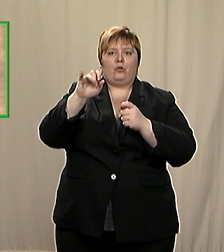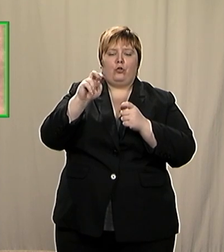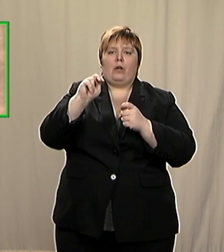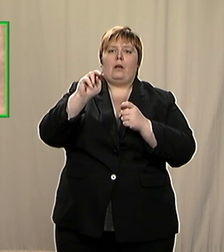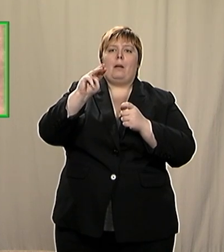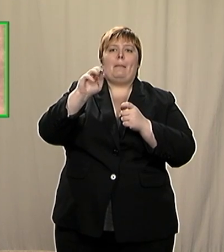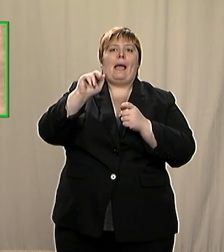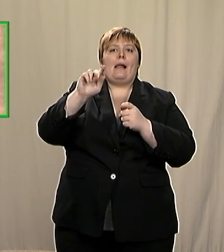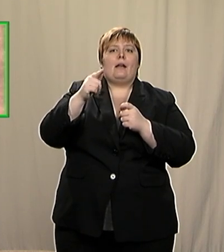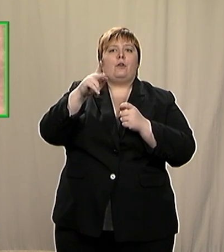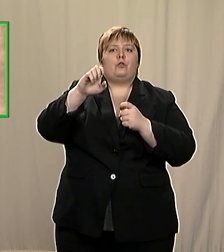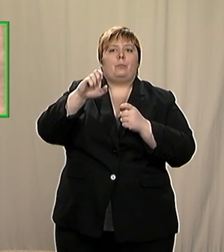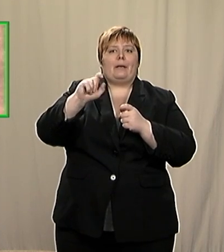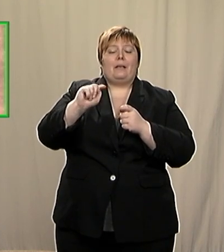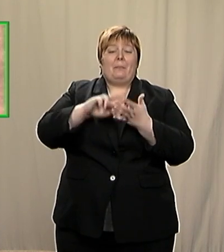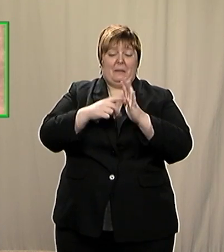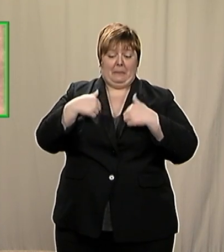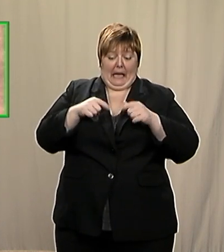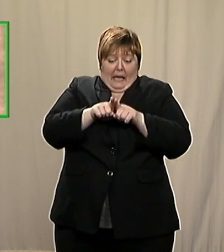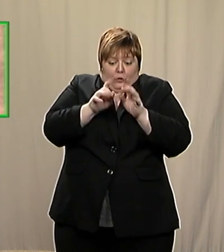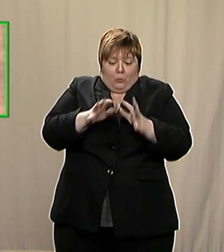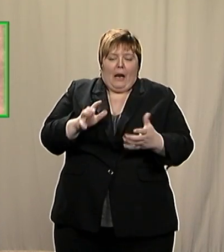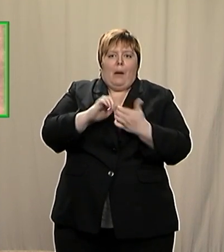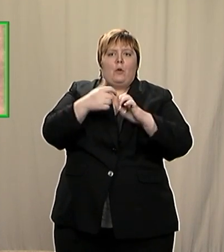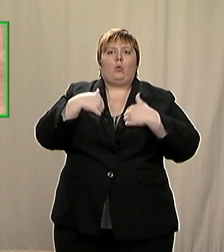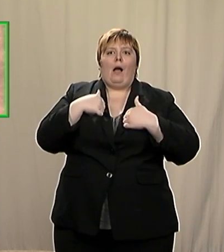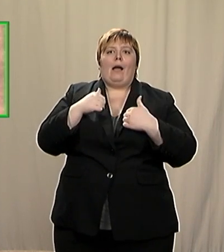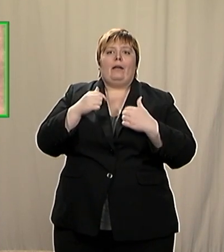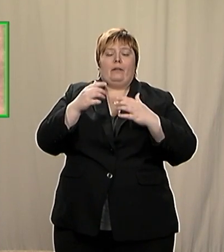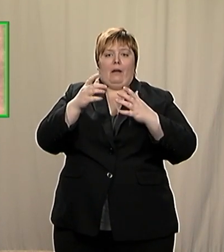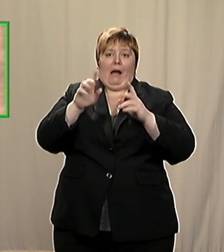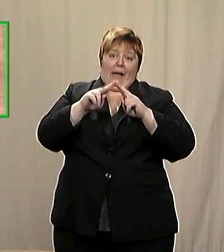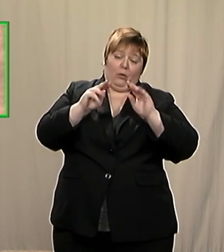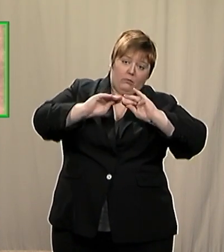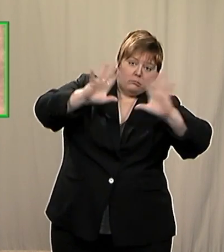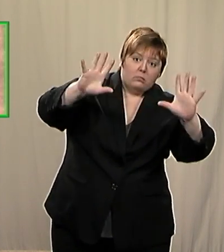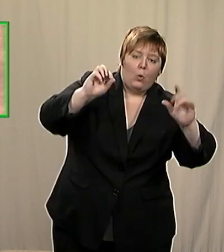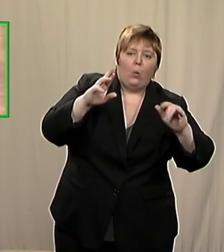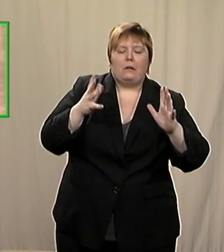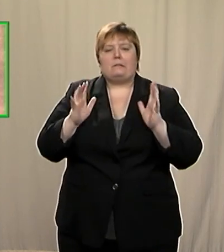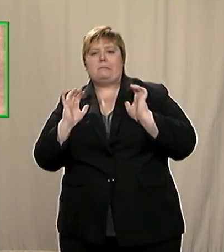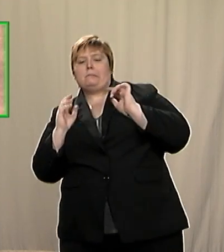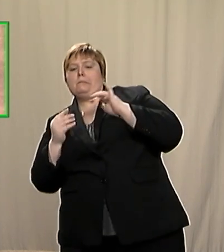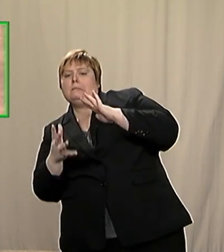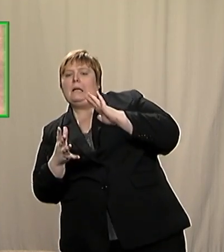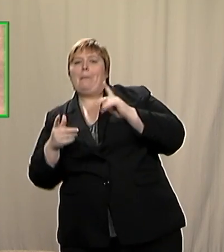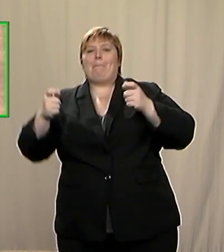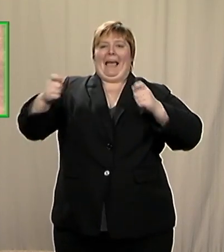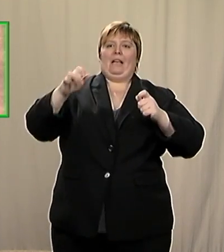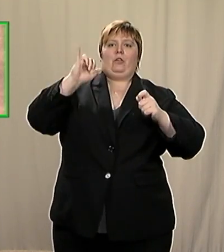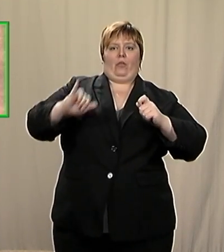in managing the interaction, either overtly or covertly.